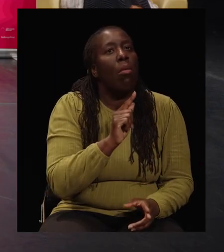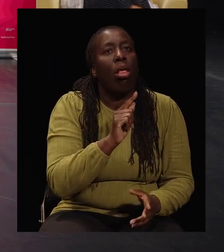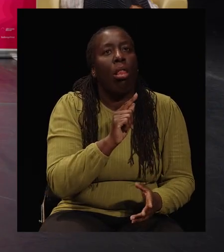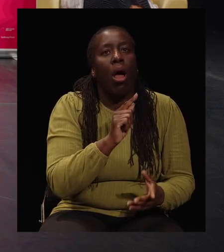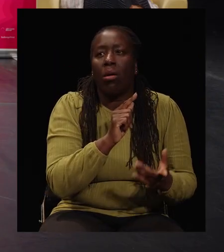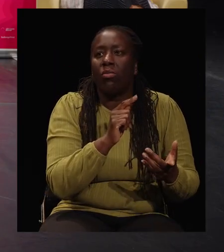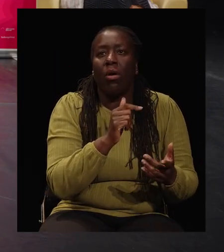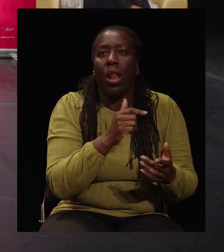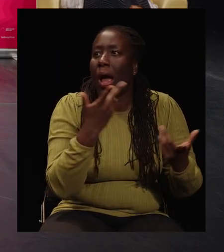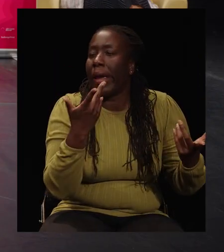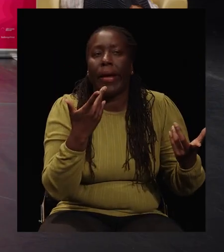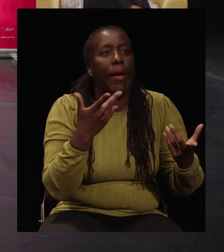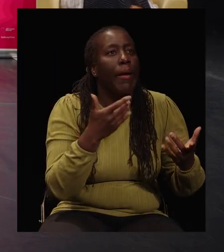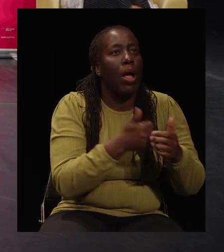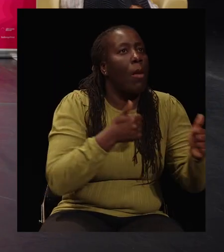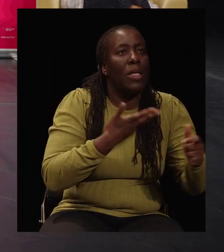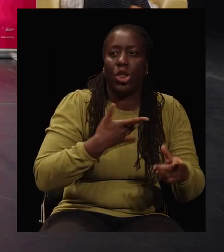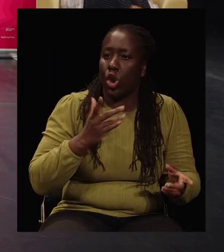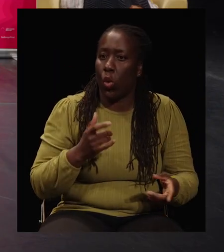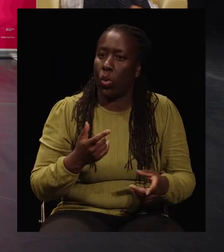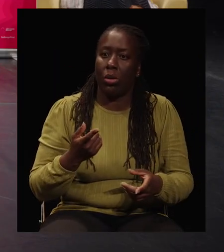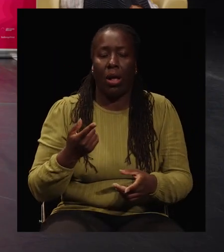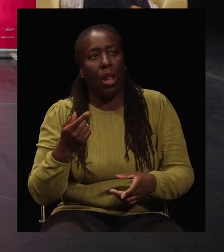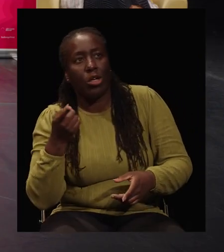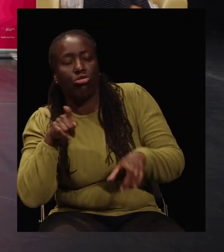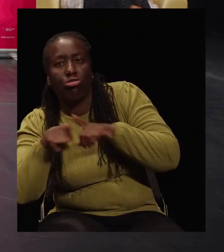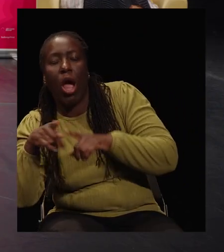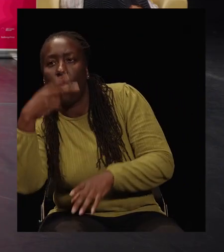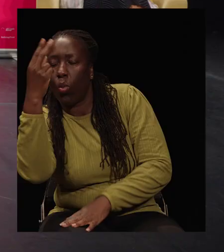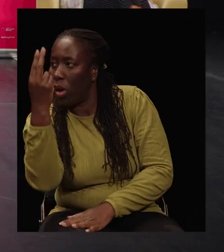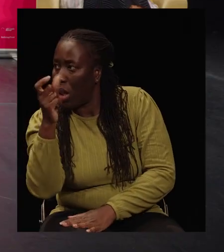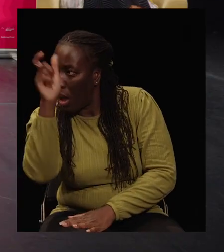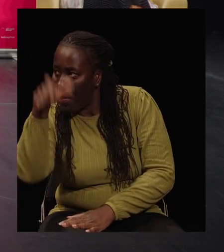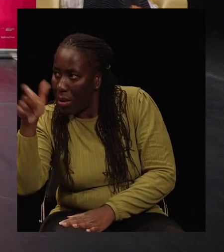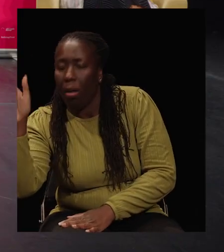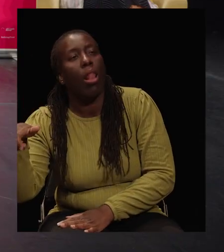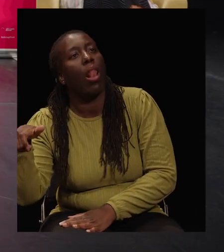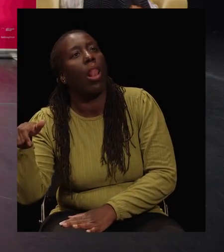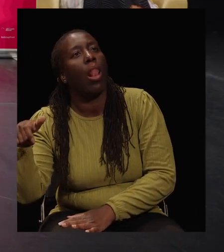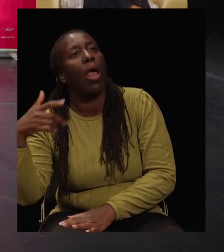So I think that if you were to come into lots of money, especially if you're an artist, it'd be so interesting to be a commissioner.